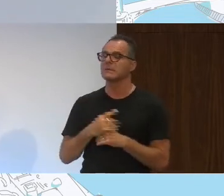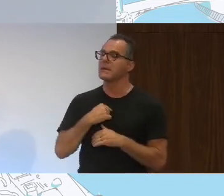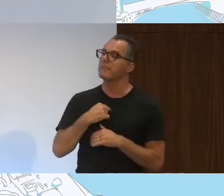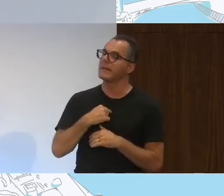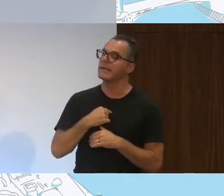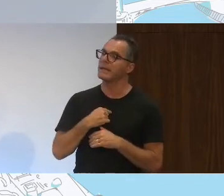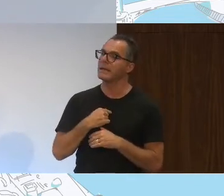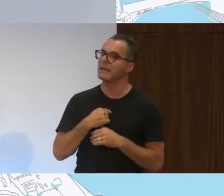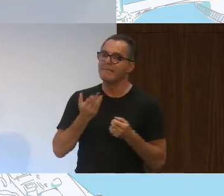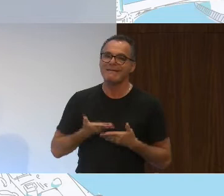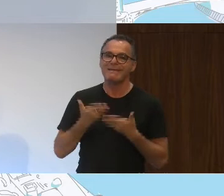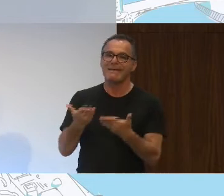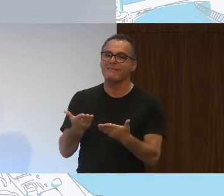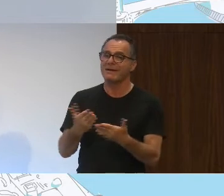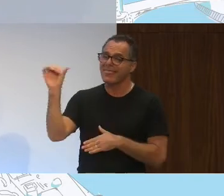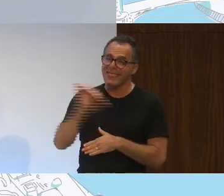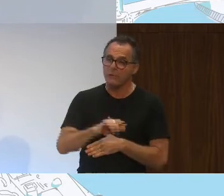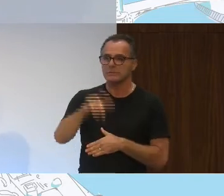quite literally thousands people Botox, is that